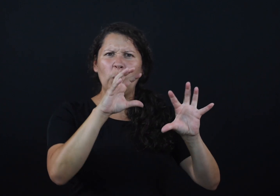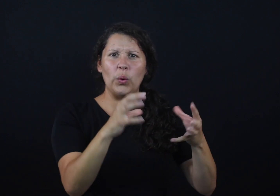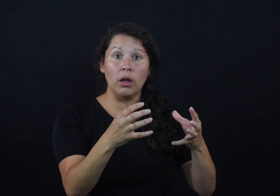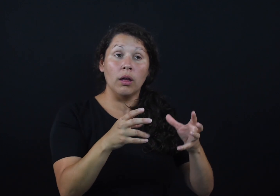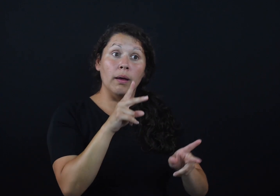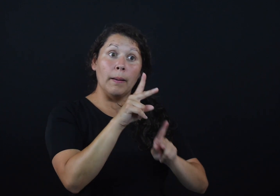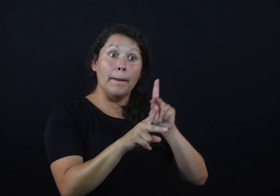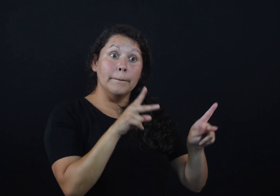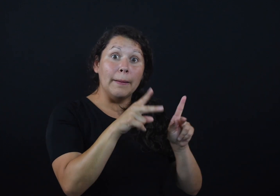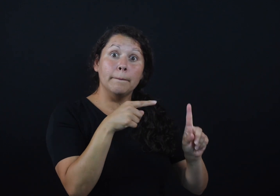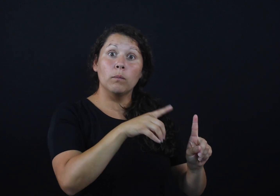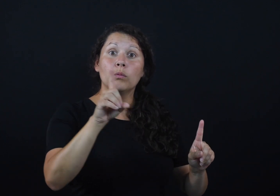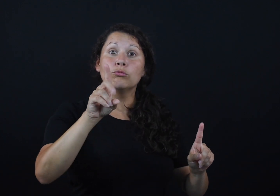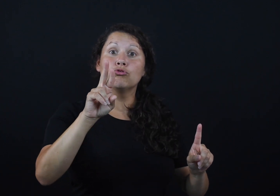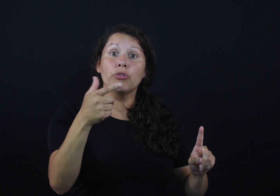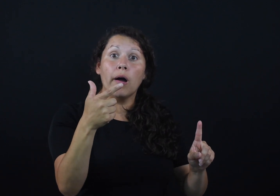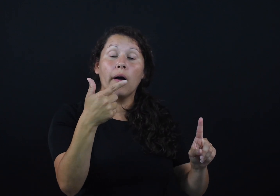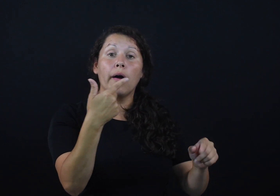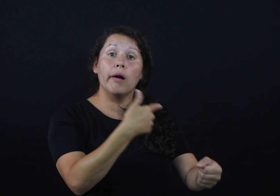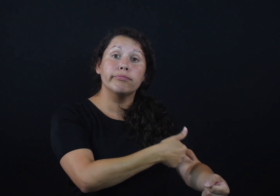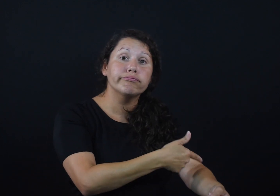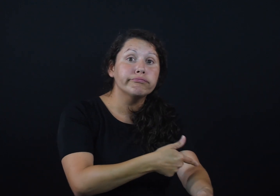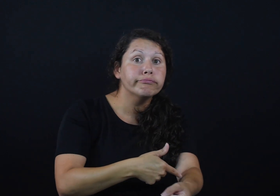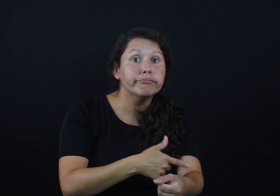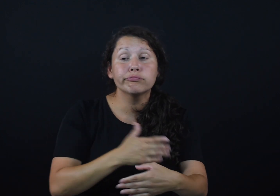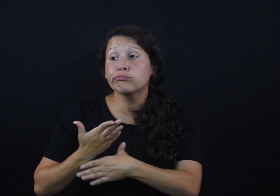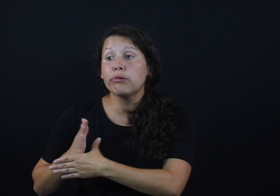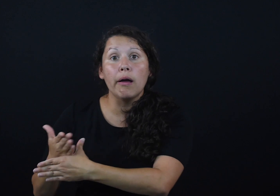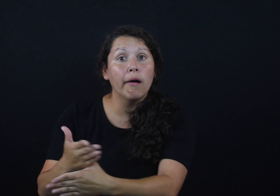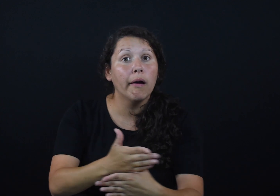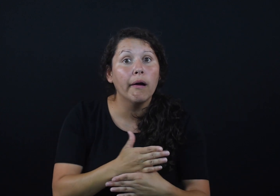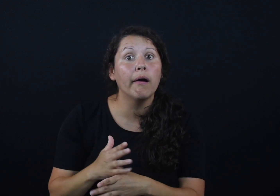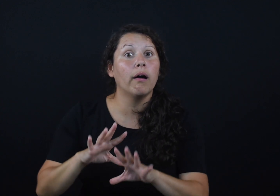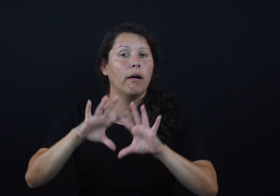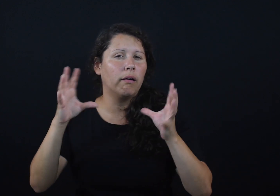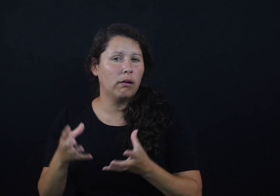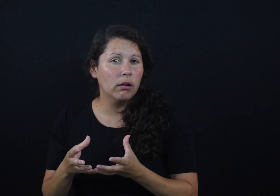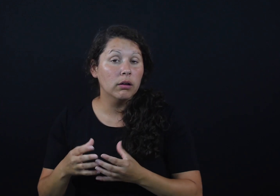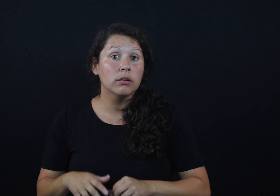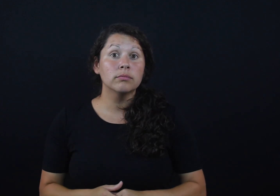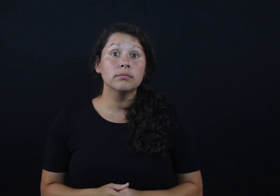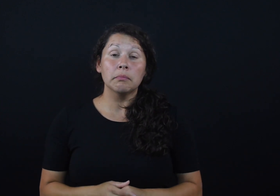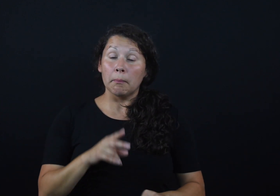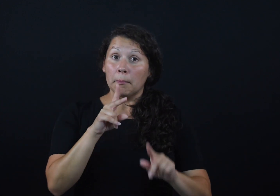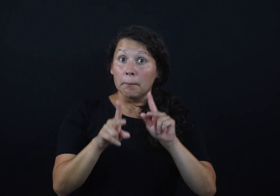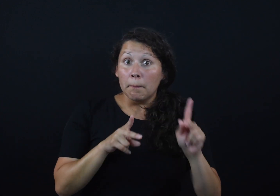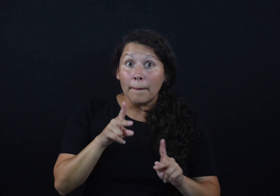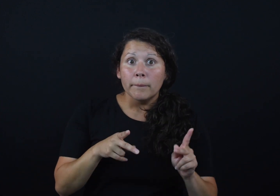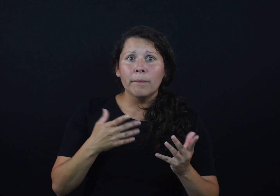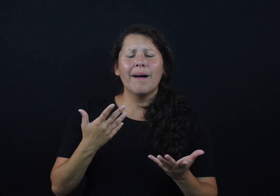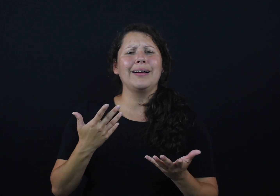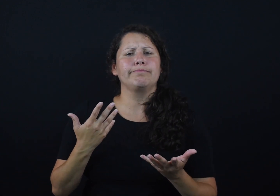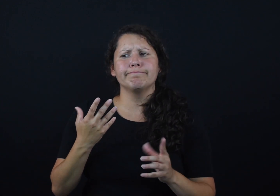injection drugs or share needles and works. ● People experiencing homelessness or